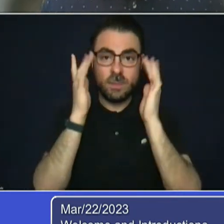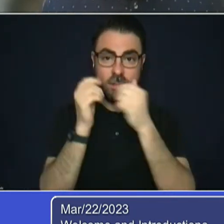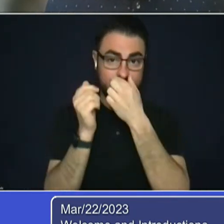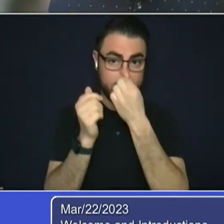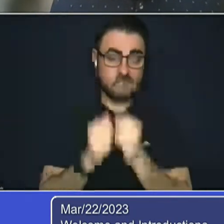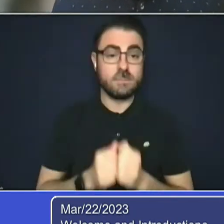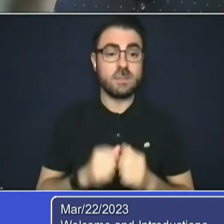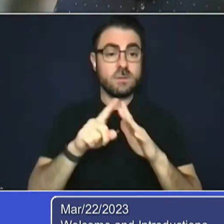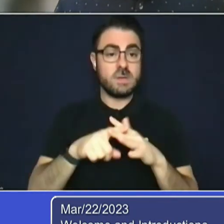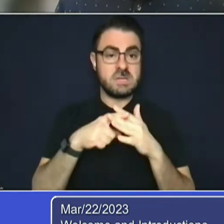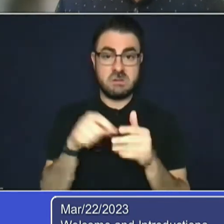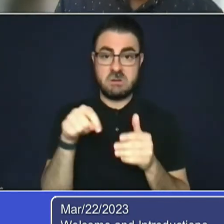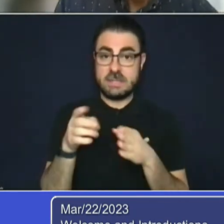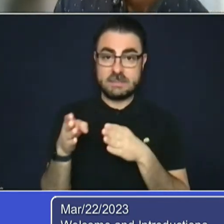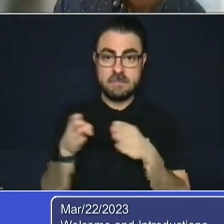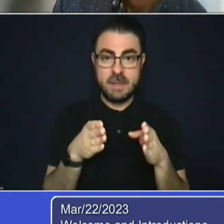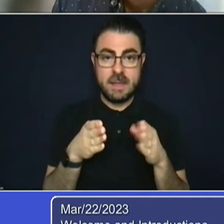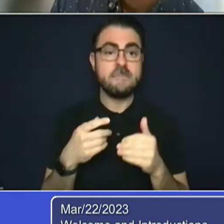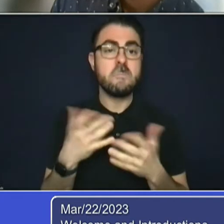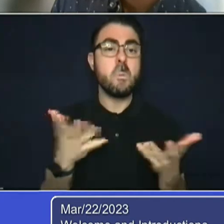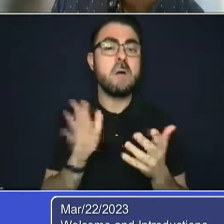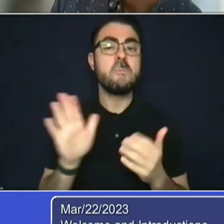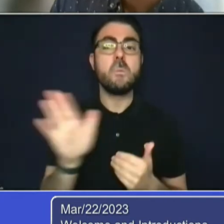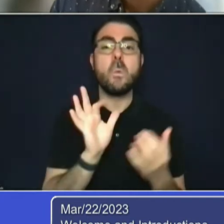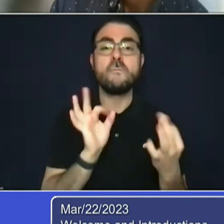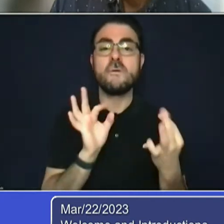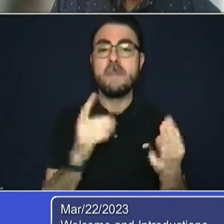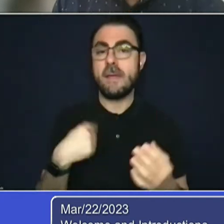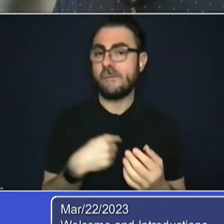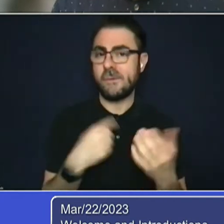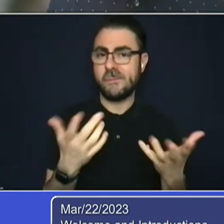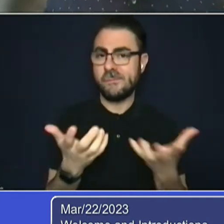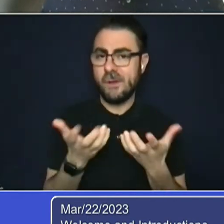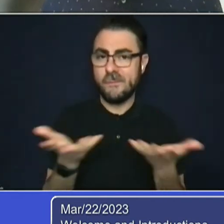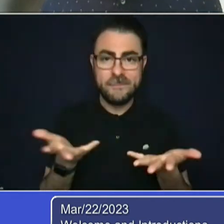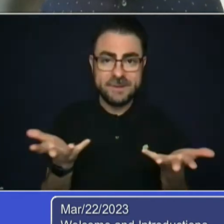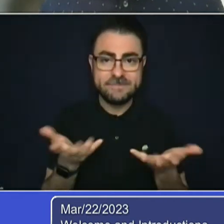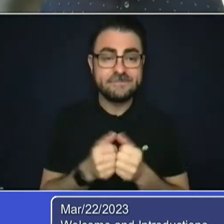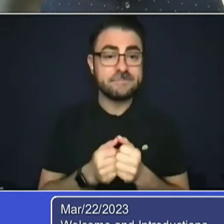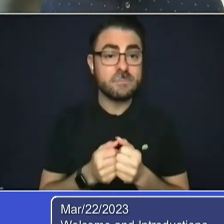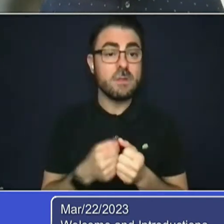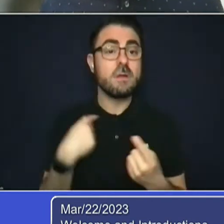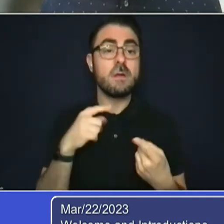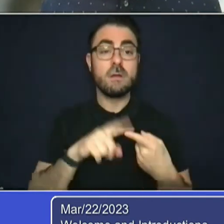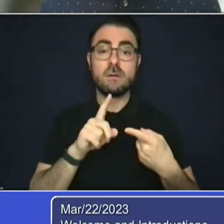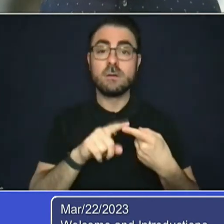AS WE GET INTO THE PLAN, WE WANT TO START WITH WHAT IS THE INPUT